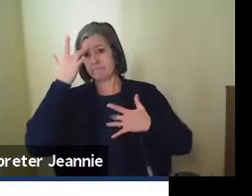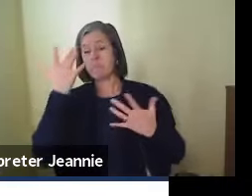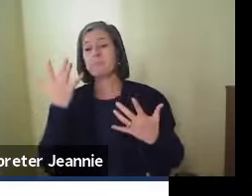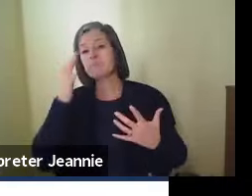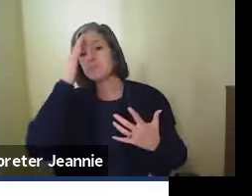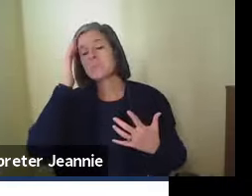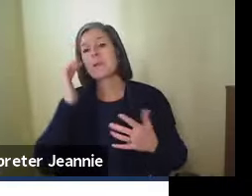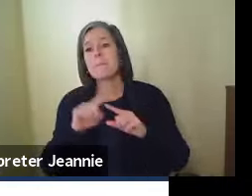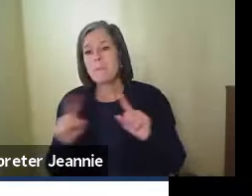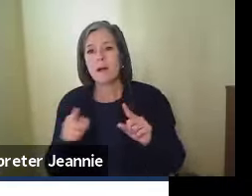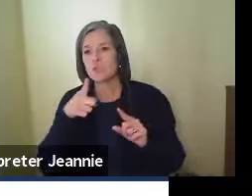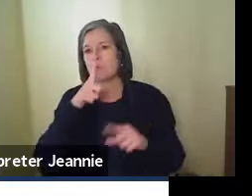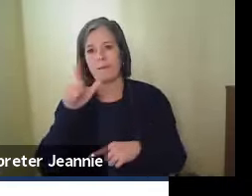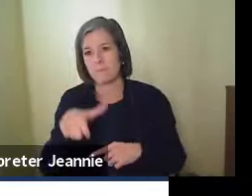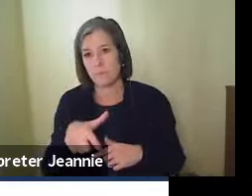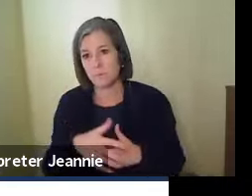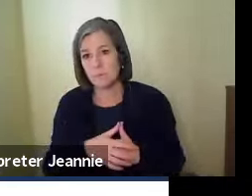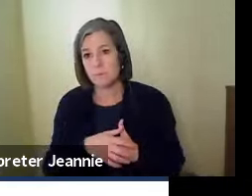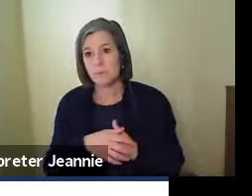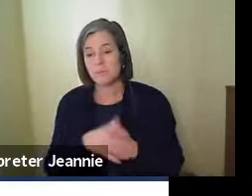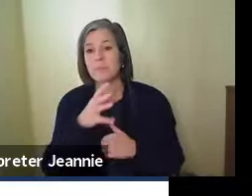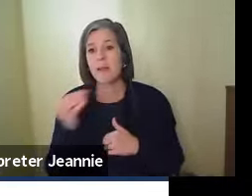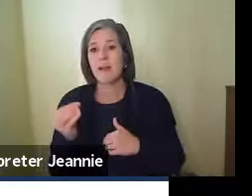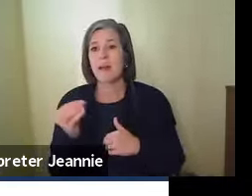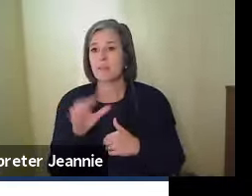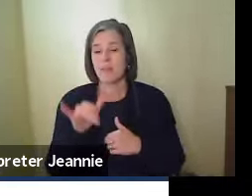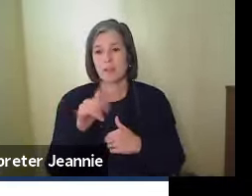But you don't have to. And that is entirely up to you.